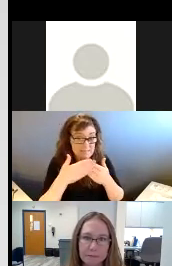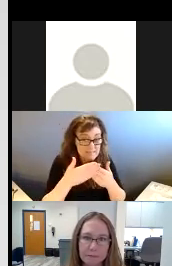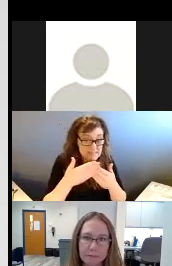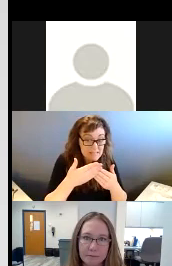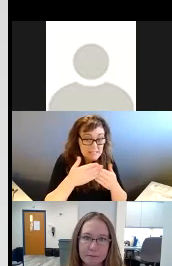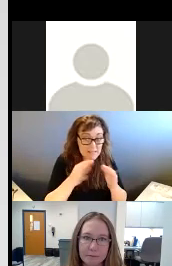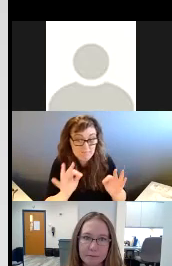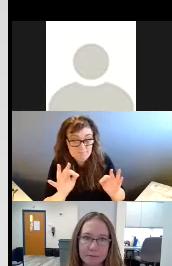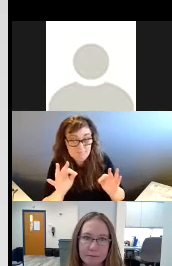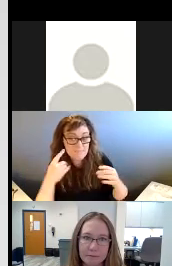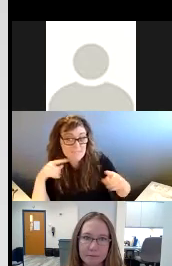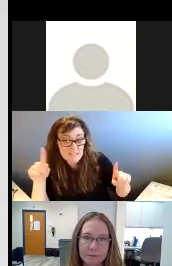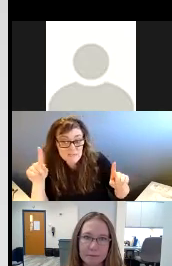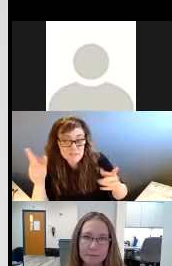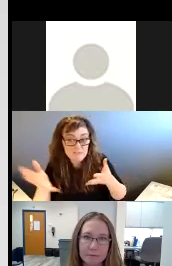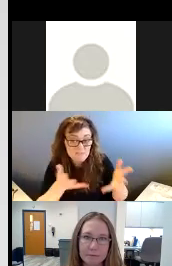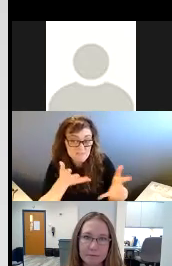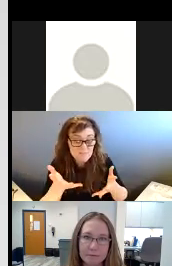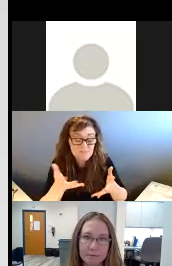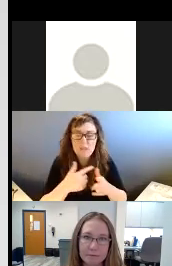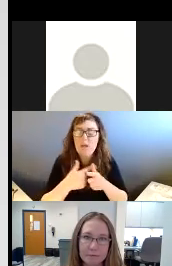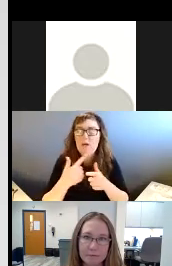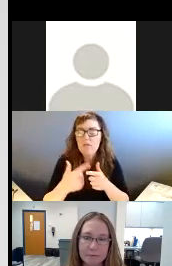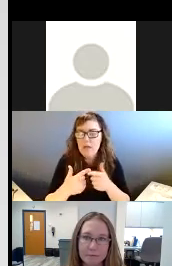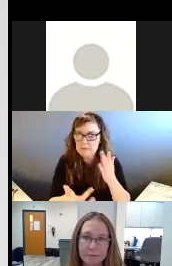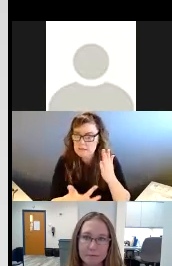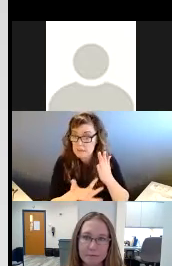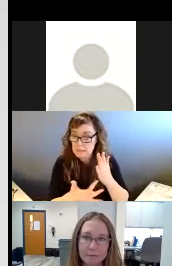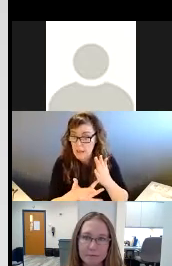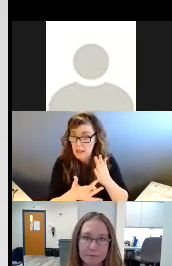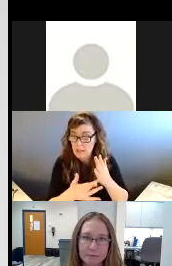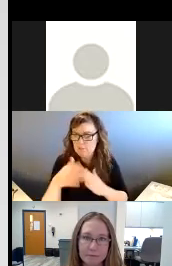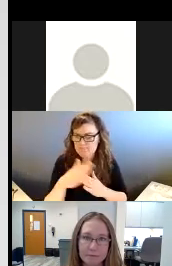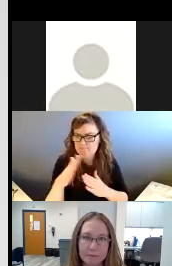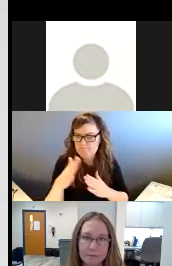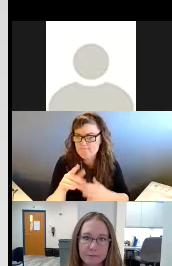AND THEN THE TECHNOLOGY IS GOING TO BE OPTIMAL. WE ARE CONSIDERING COMPLIANCE WITH ALL OF THE